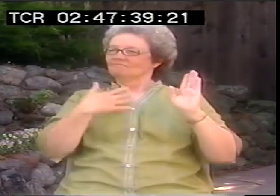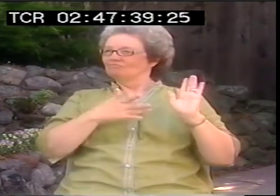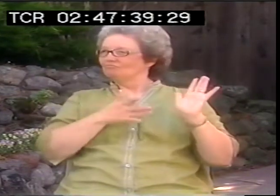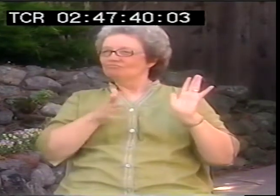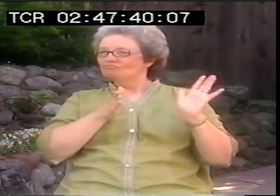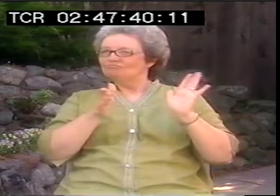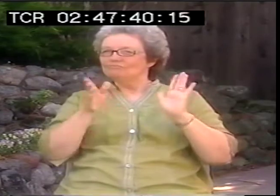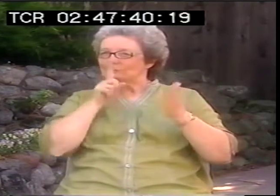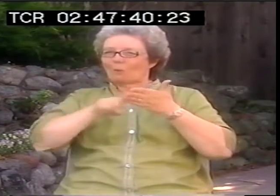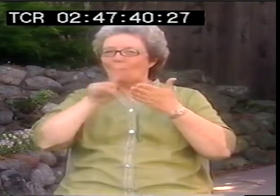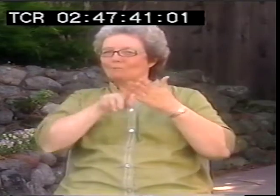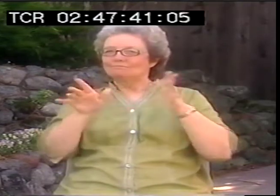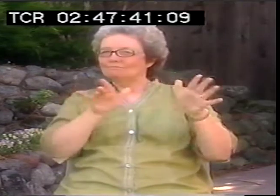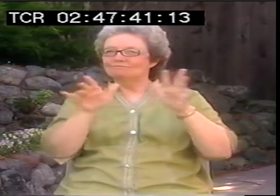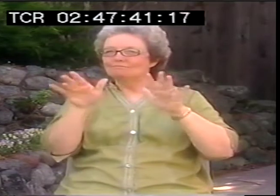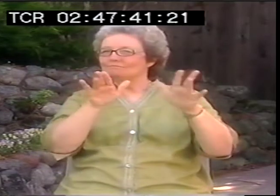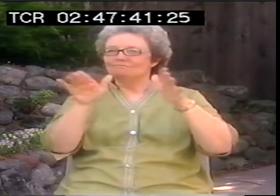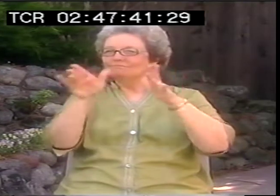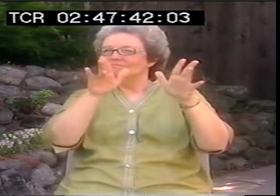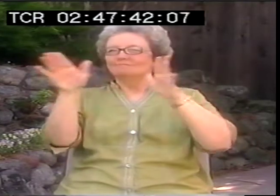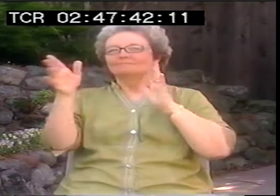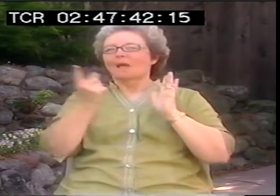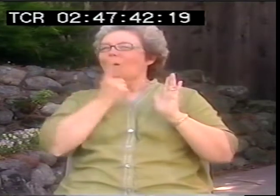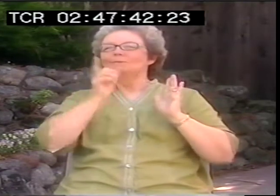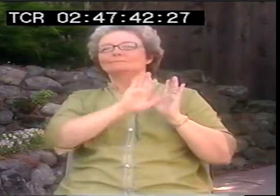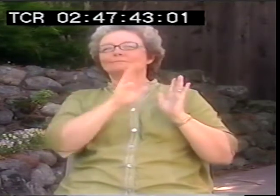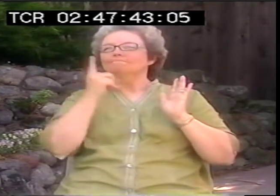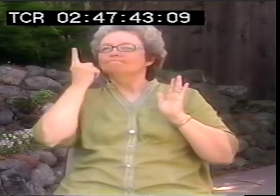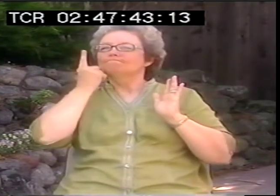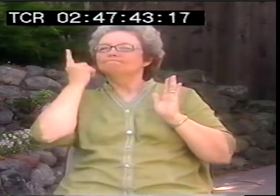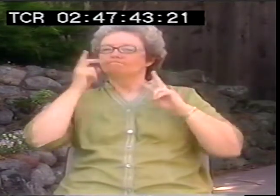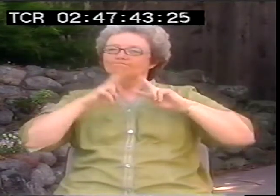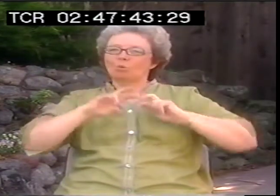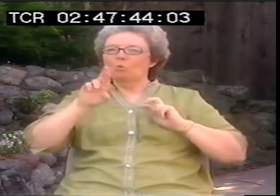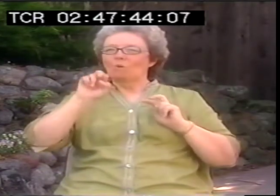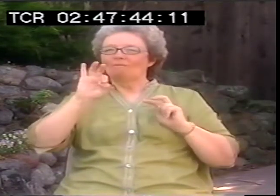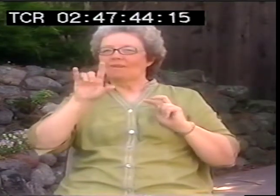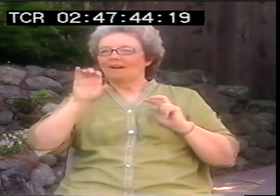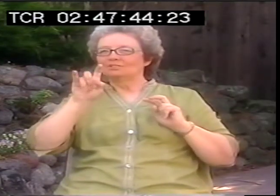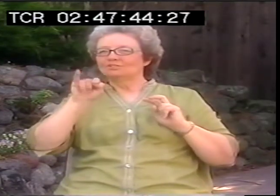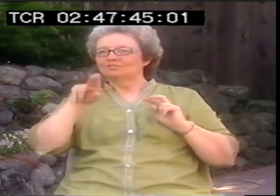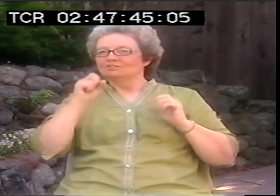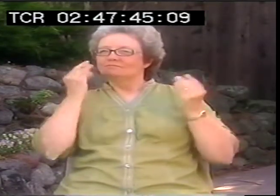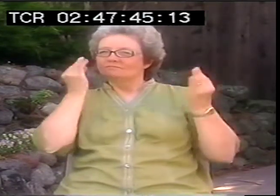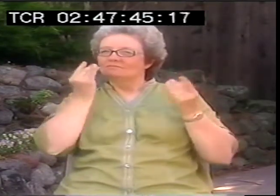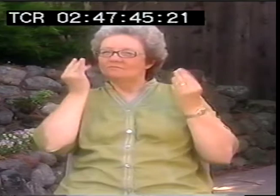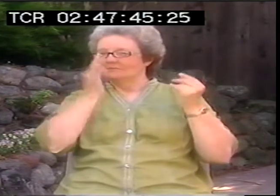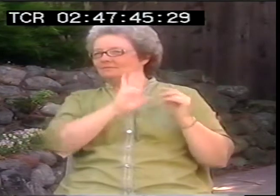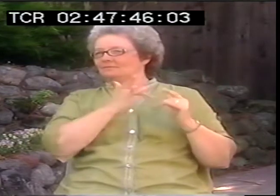but he always kept an open mind and was looking into language, a very reflective person, and he has a lot of soul in his work.